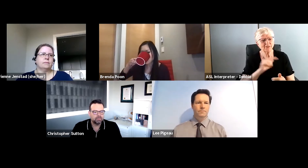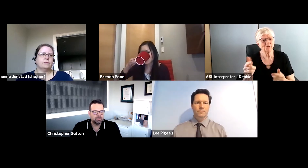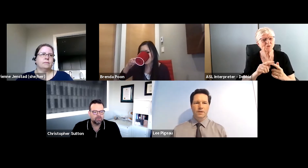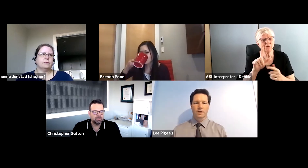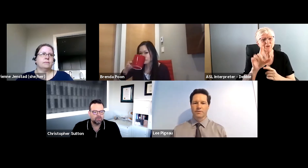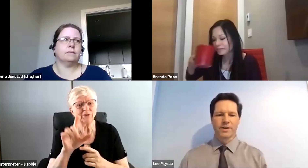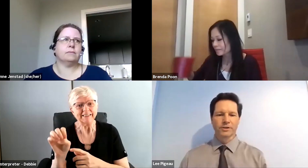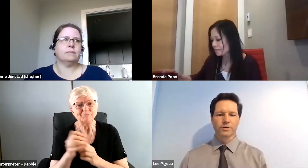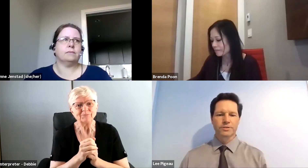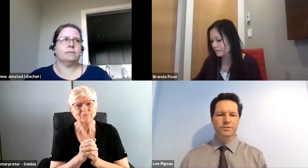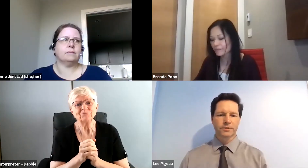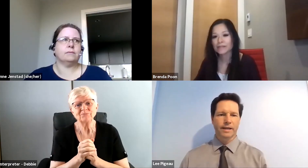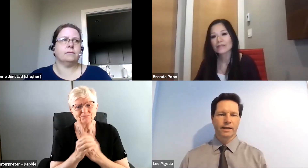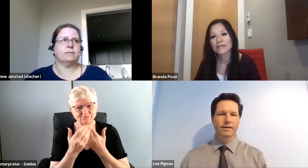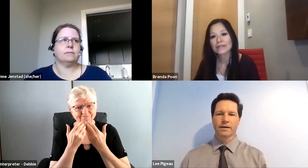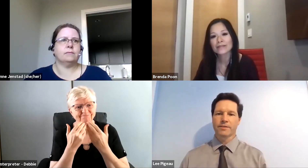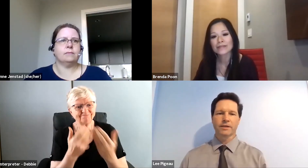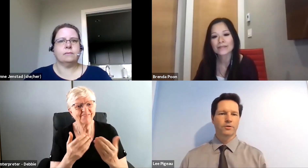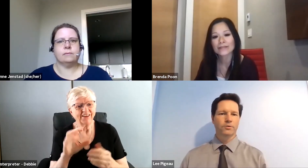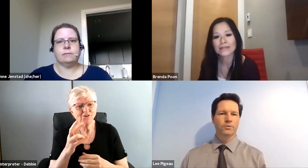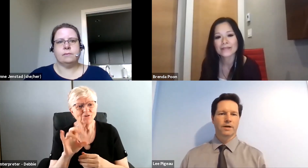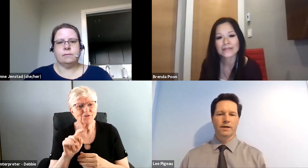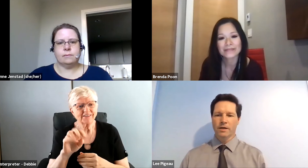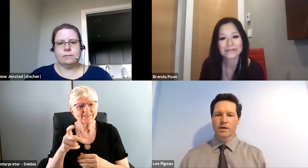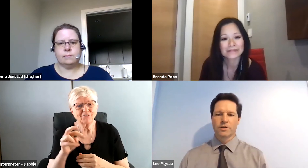& A SECTION,